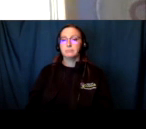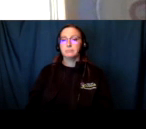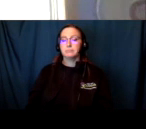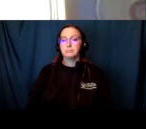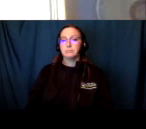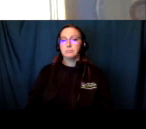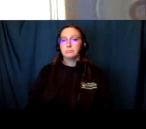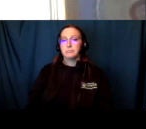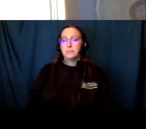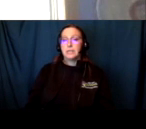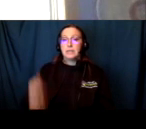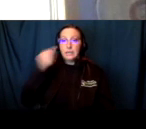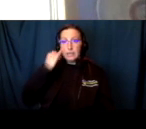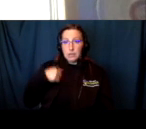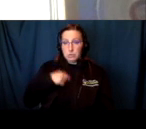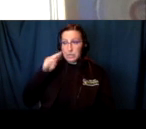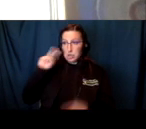hierarchies that we had talked about before, the